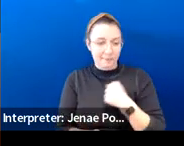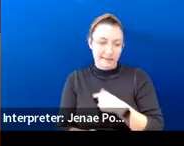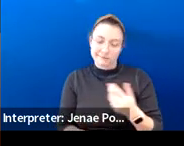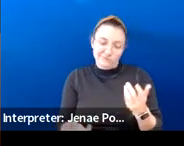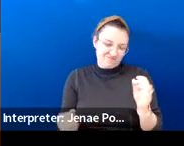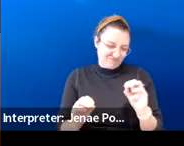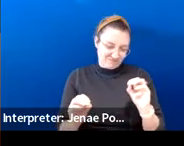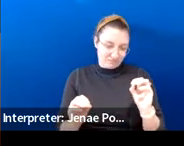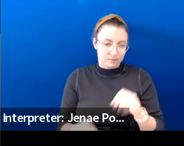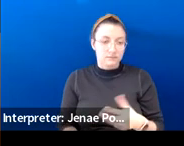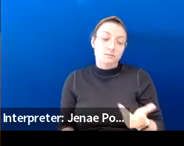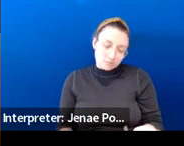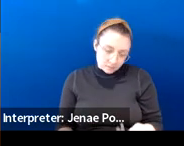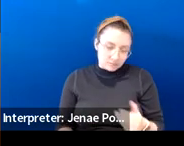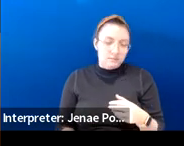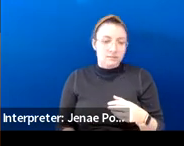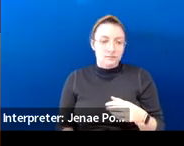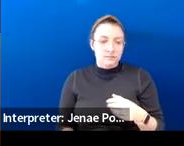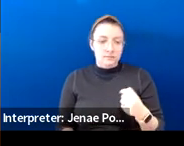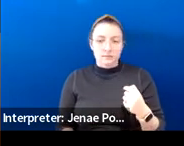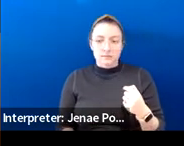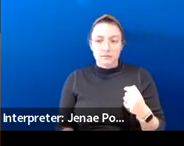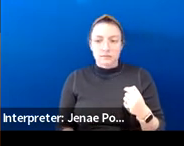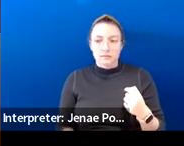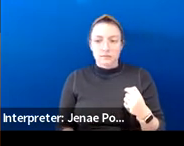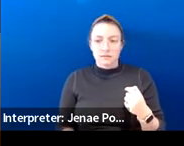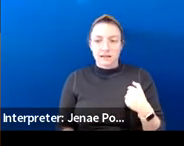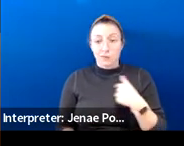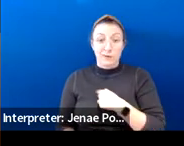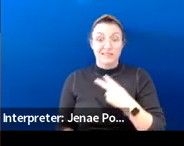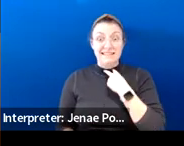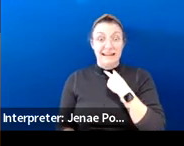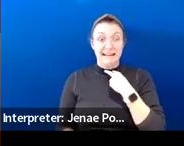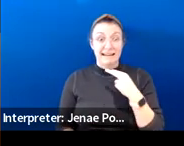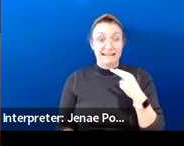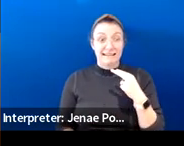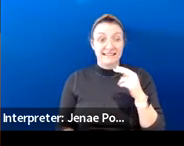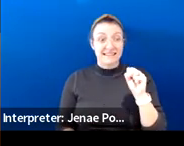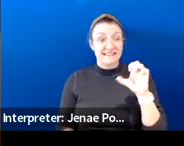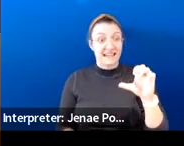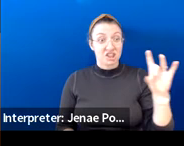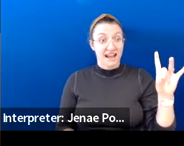With that being said, you know, we're stuck on Section eight, stuck in like, you know, ugly parts of towns where